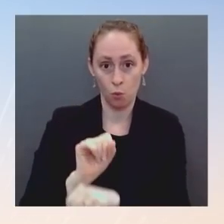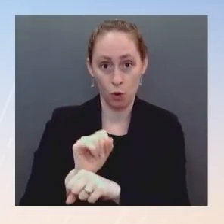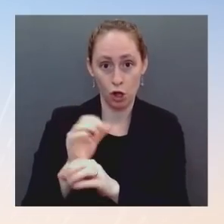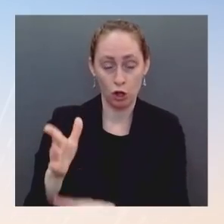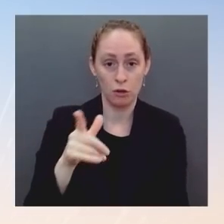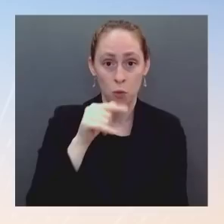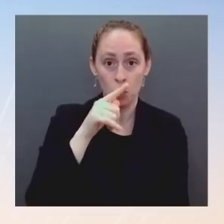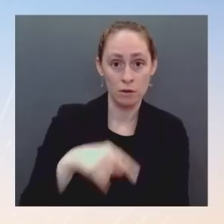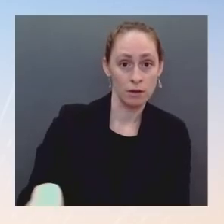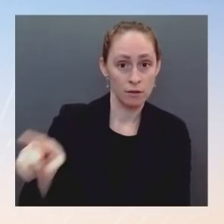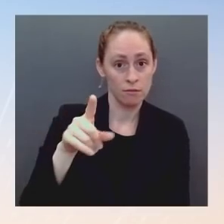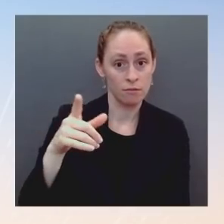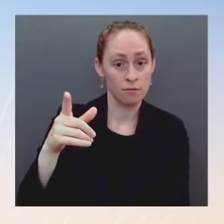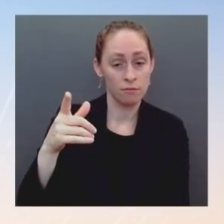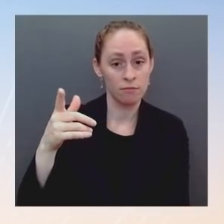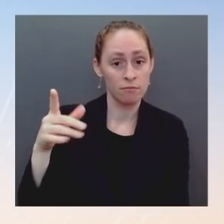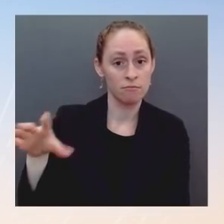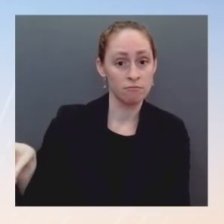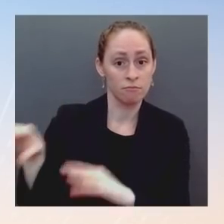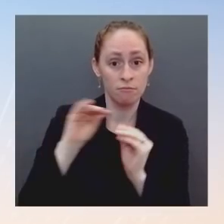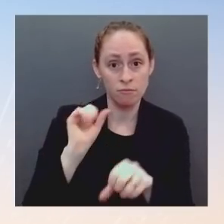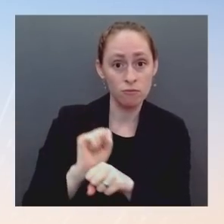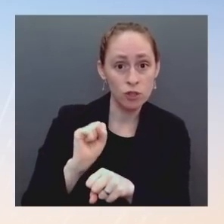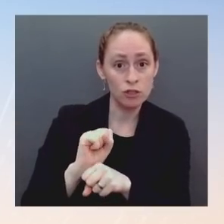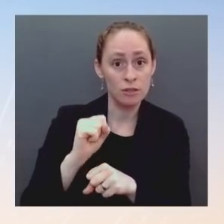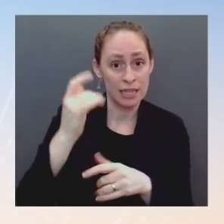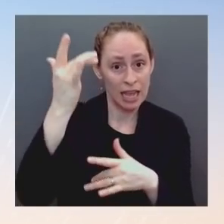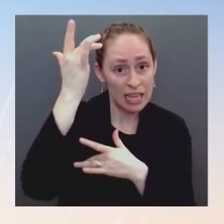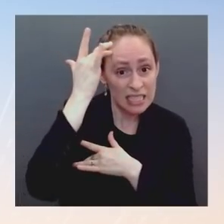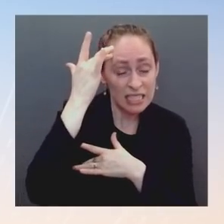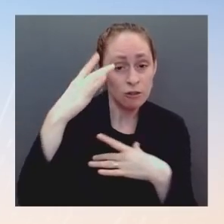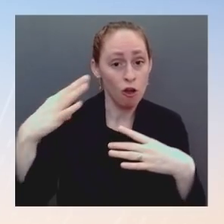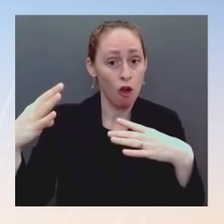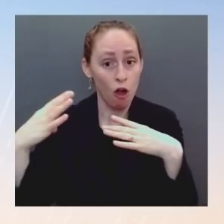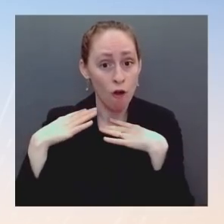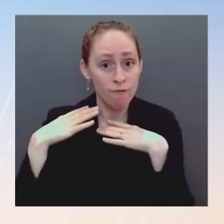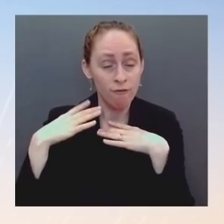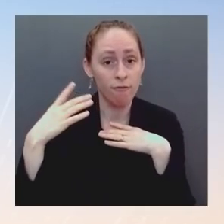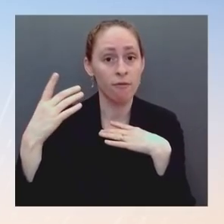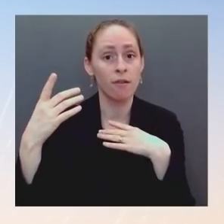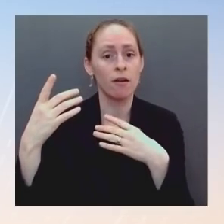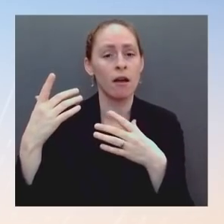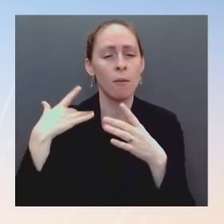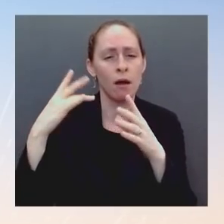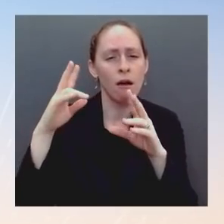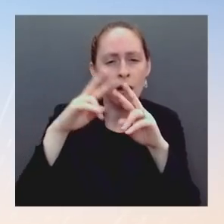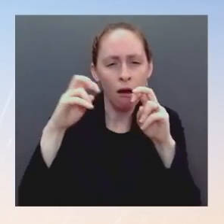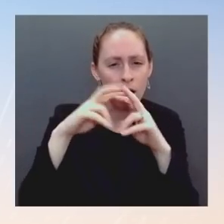that is what the monthly jobs numbers is based on -- and did not receive paid leave, they are counted as having lost their job.